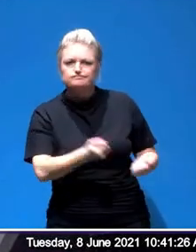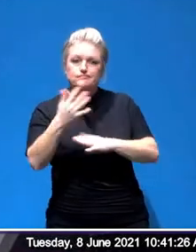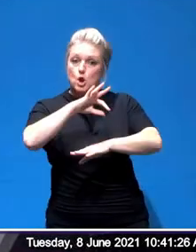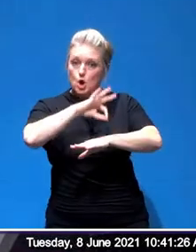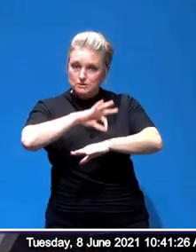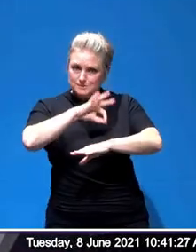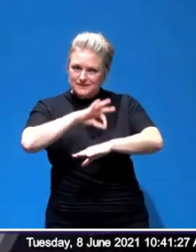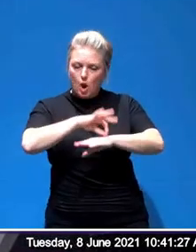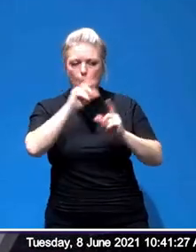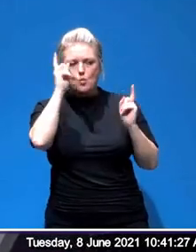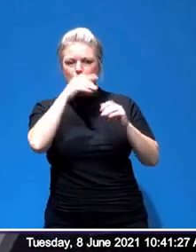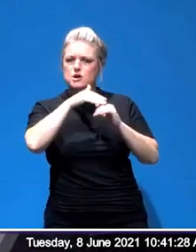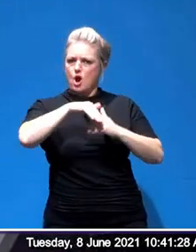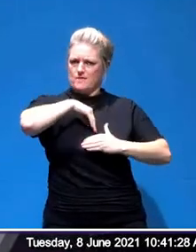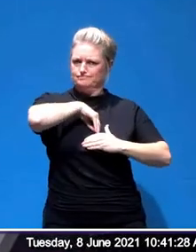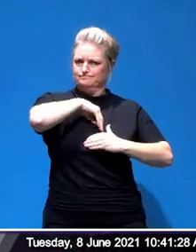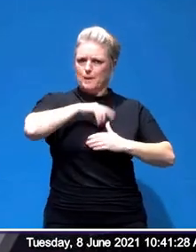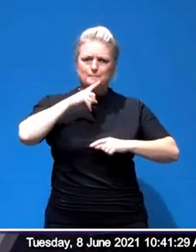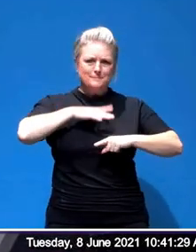He recommended we take Daniel to the hospital.